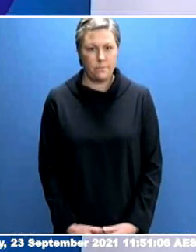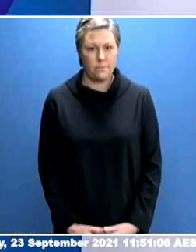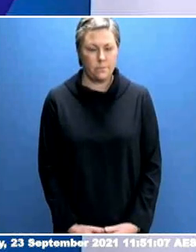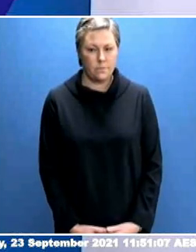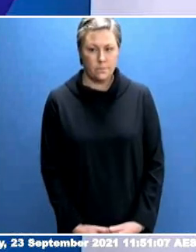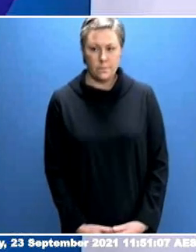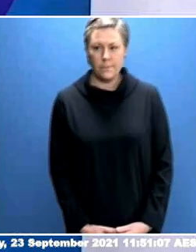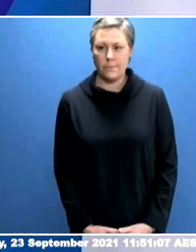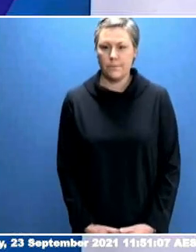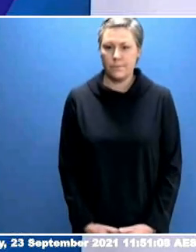Yes, Mr Crowley.